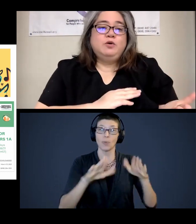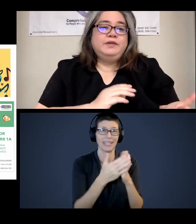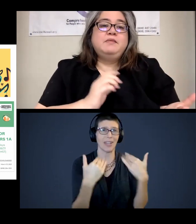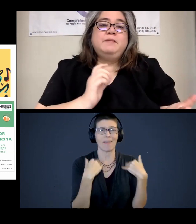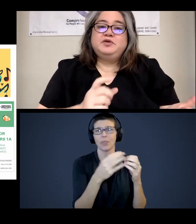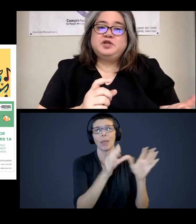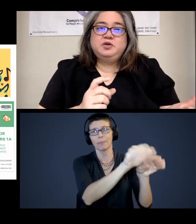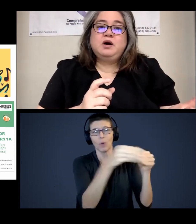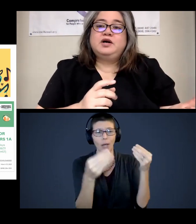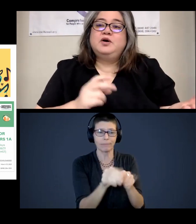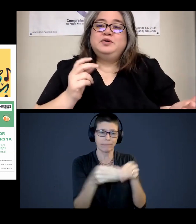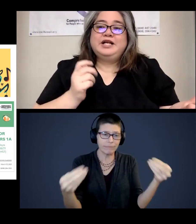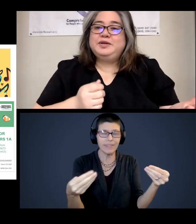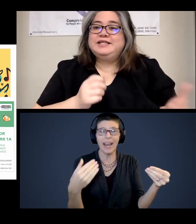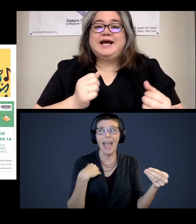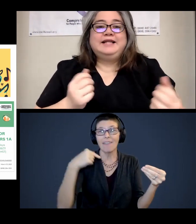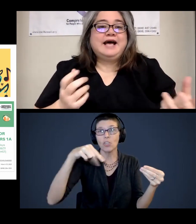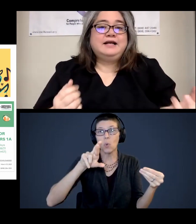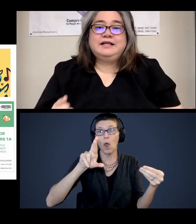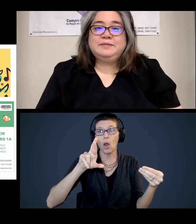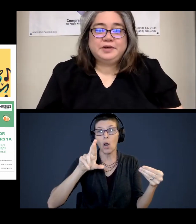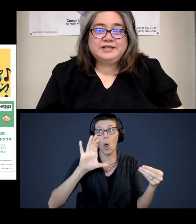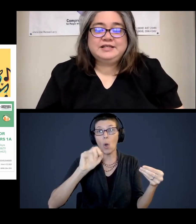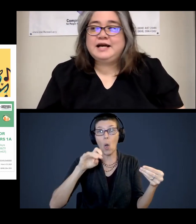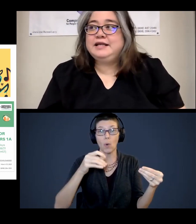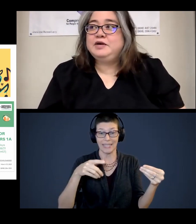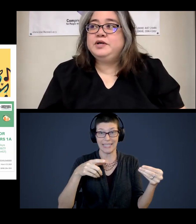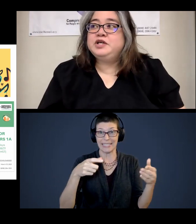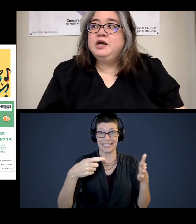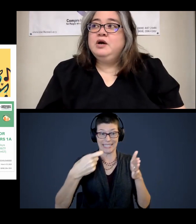open them up and there's a QR code and you can scan that. And then the book is in sign language.